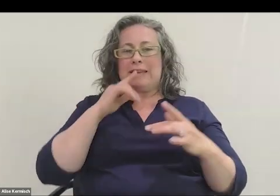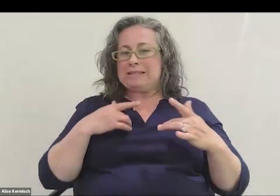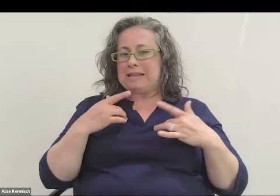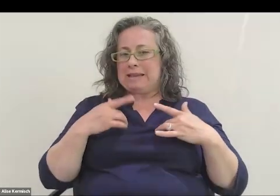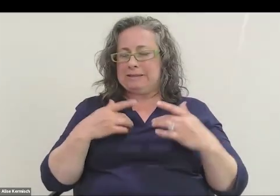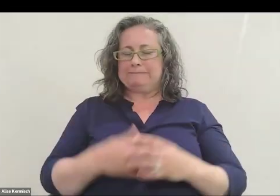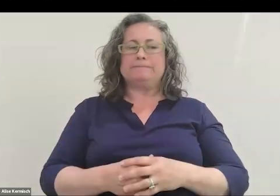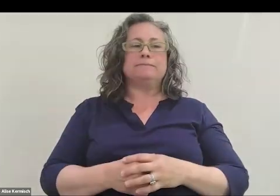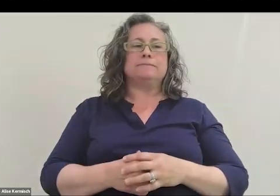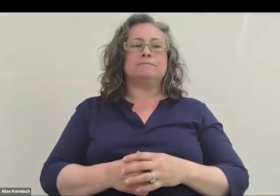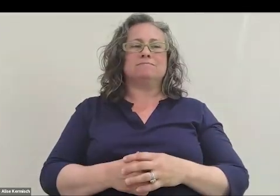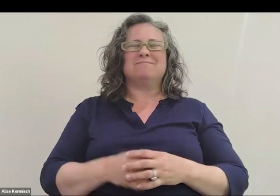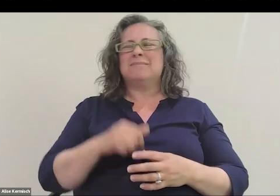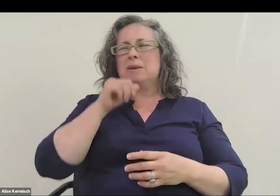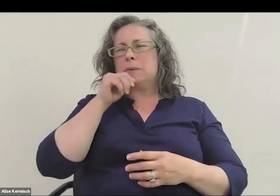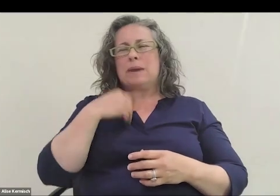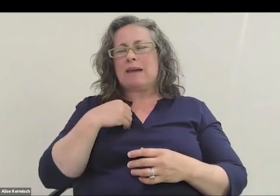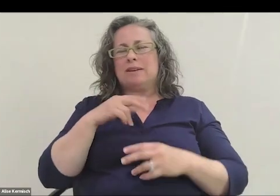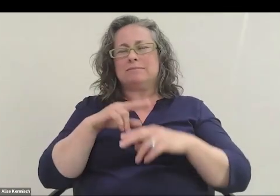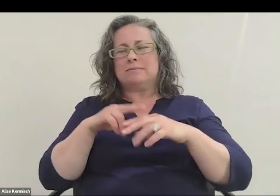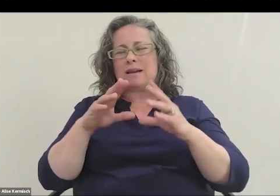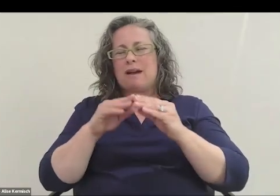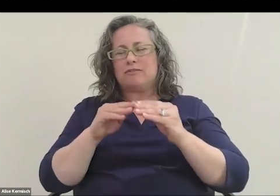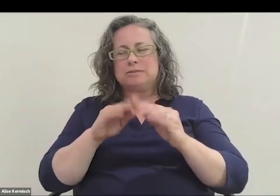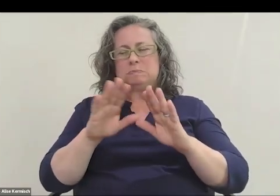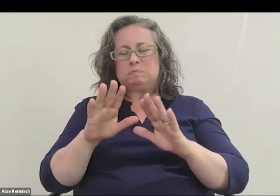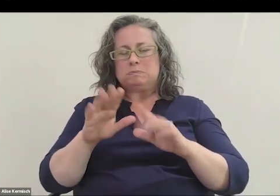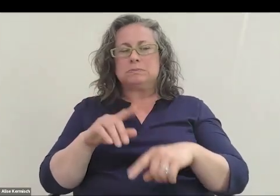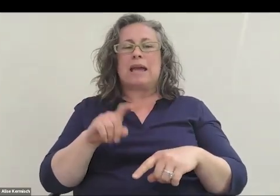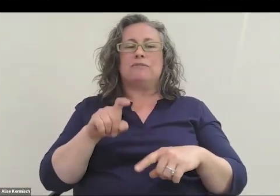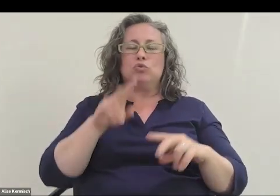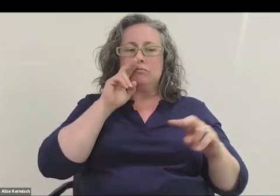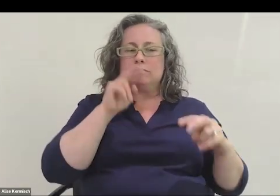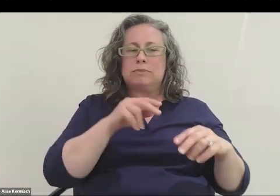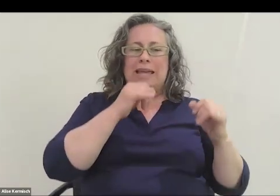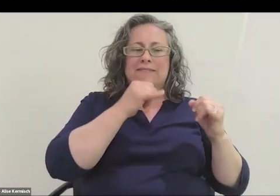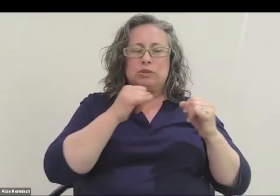They don't have a national conference or anything, so a lot of times you have to look at individual types of disability.